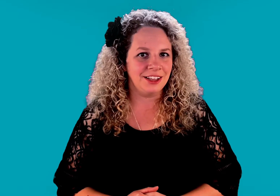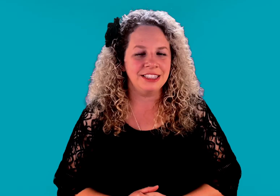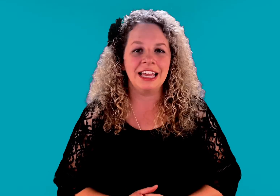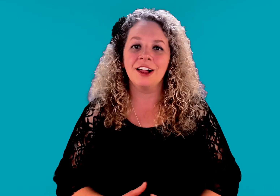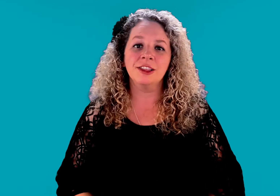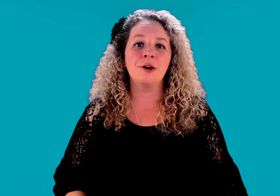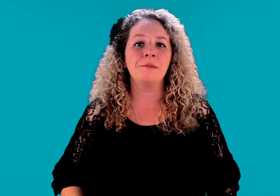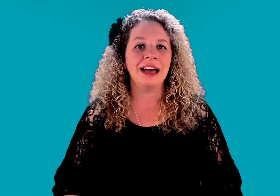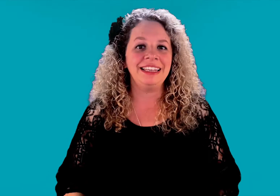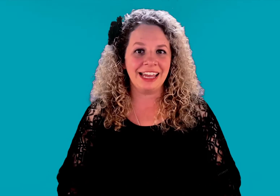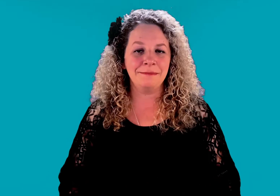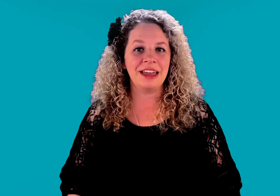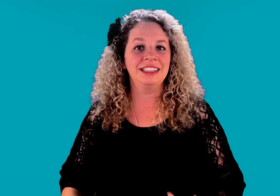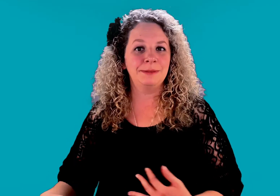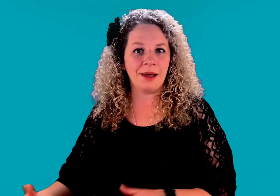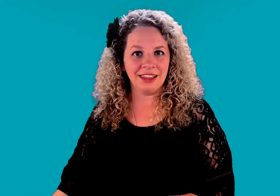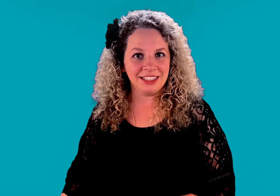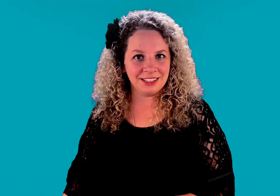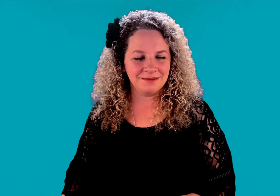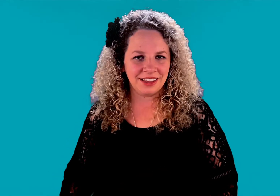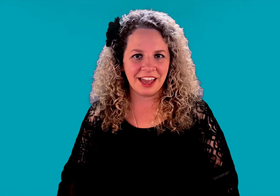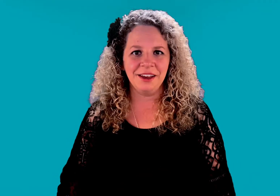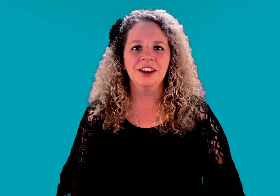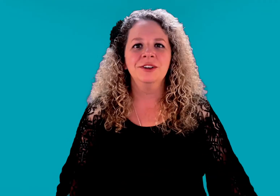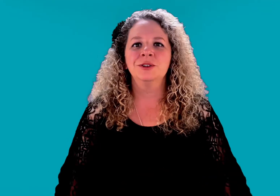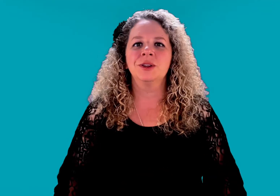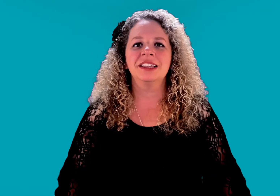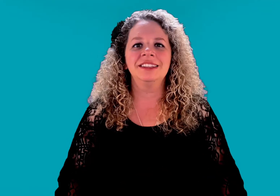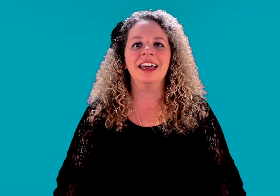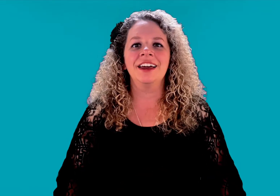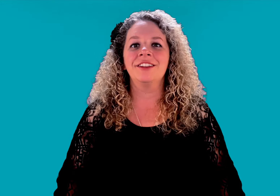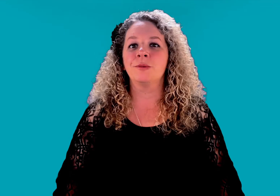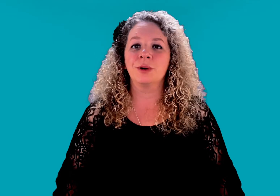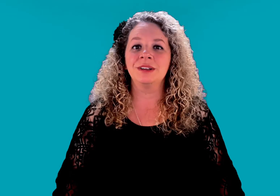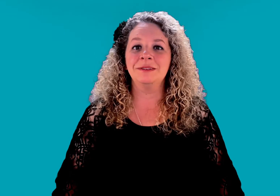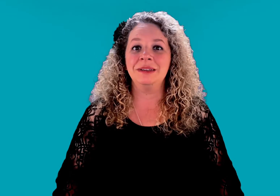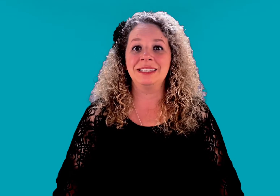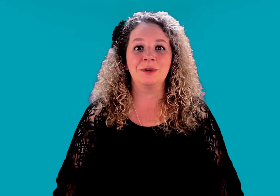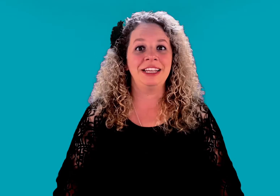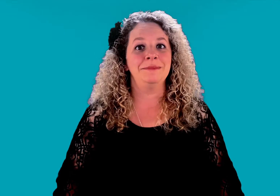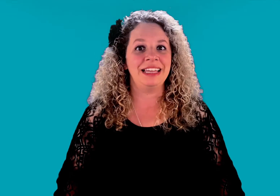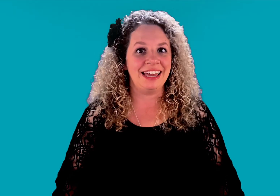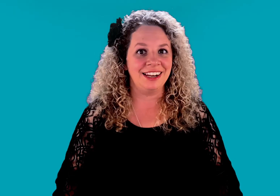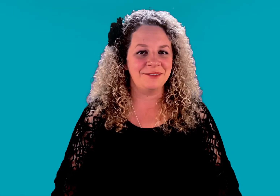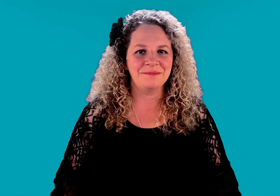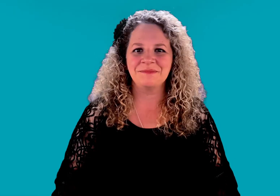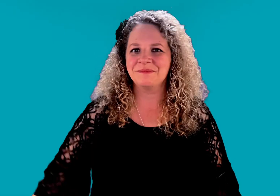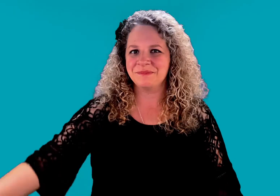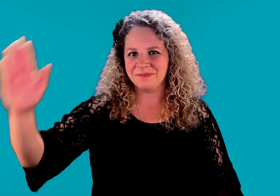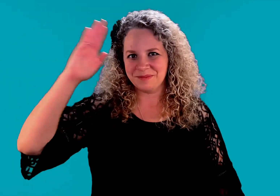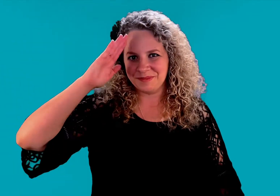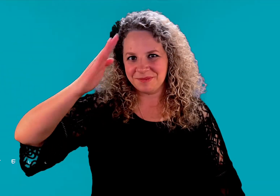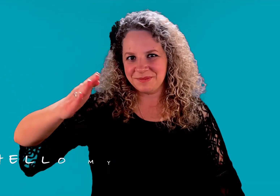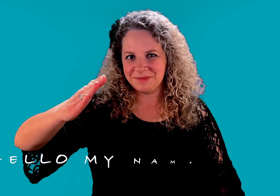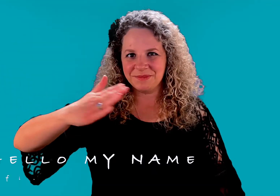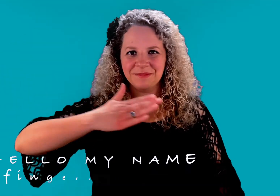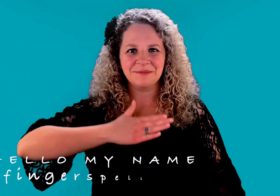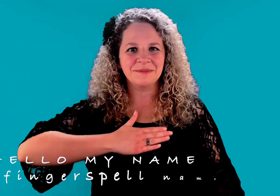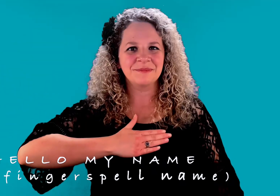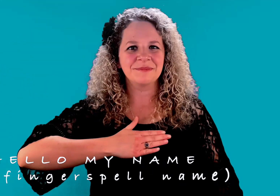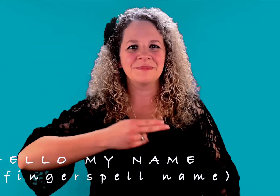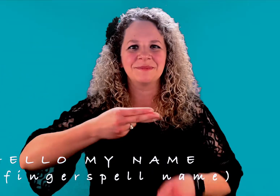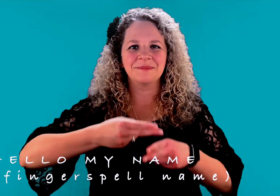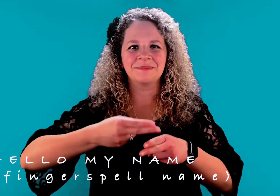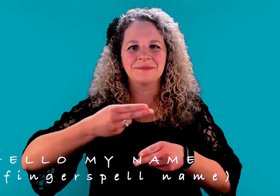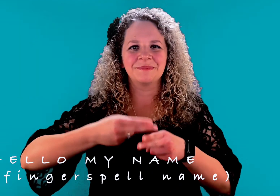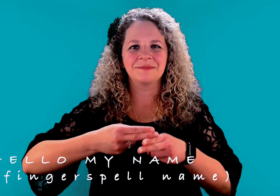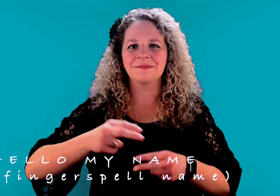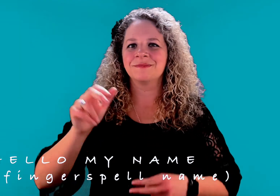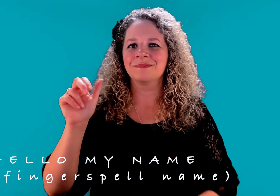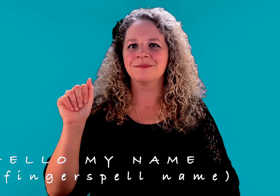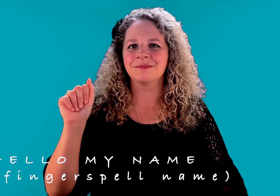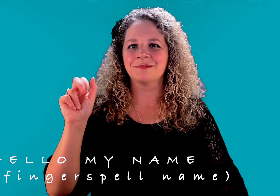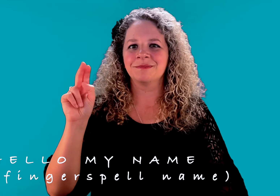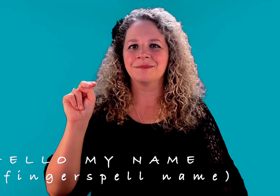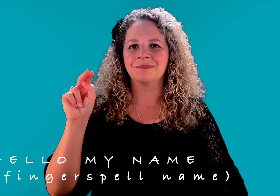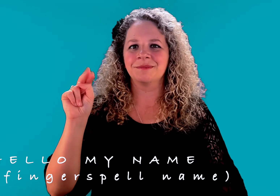say HELLO MY NAME and spell it. Okay, so let's say that we're going to meet someone named Anna.